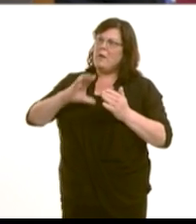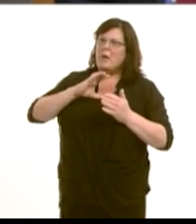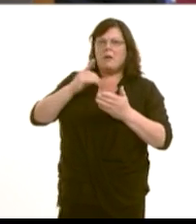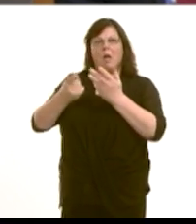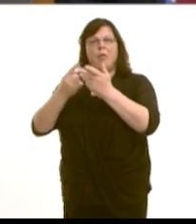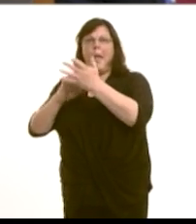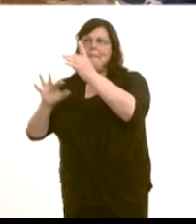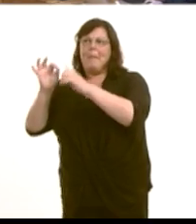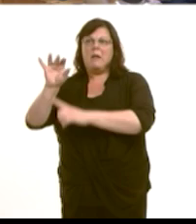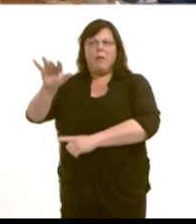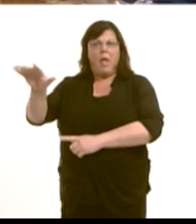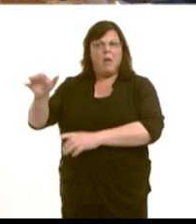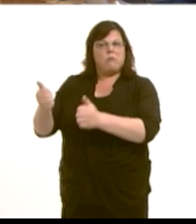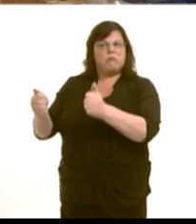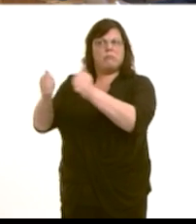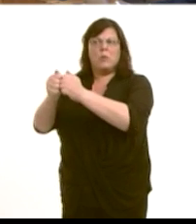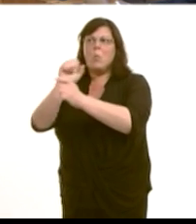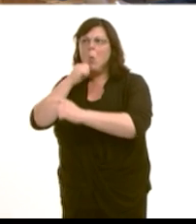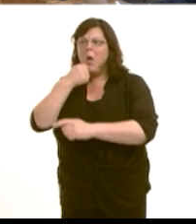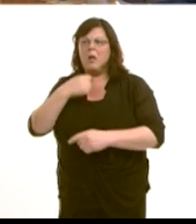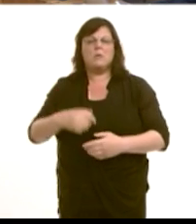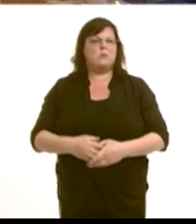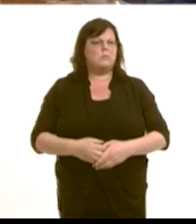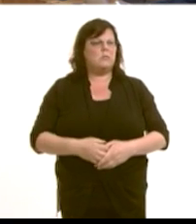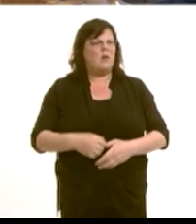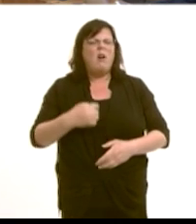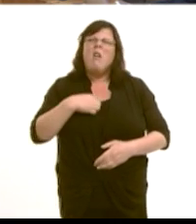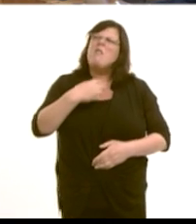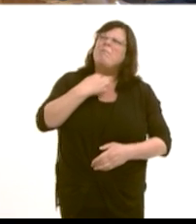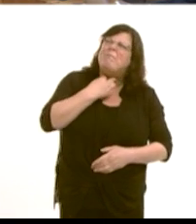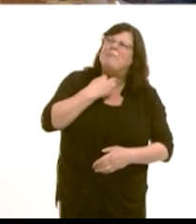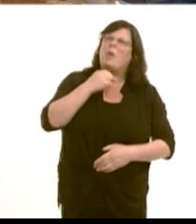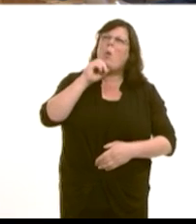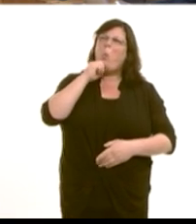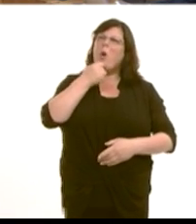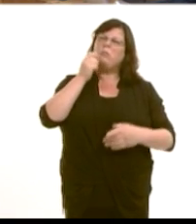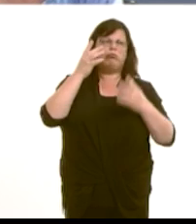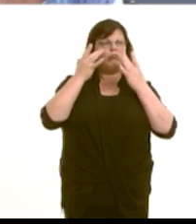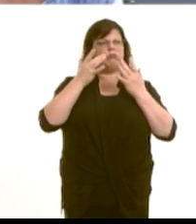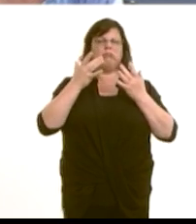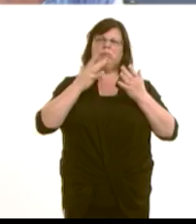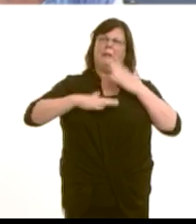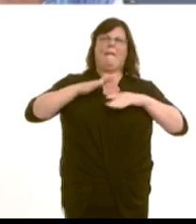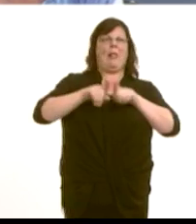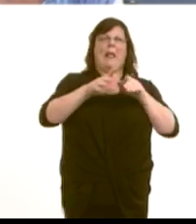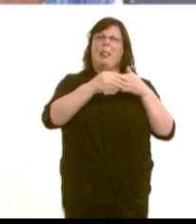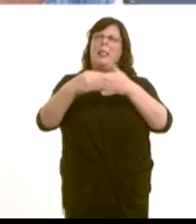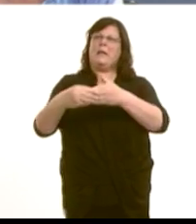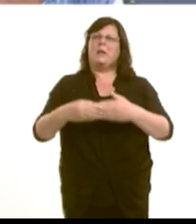Leanne Wood: First Minister, Iím disappointed that youíre not prepared to show some leadership on this question.